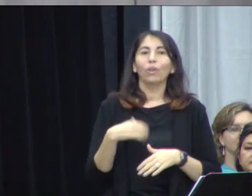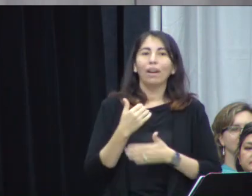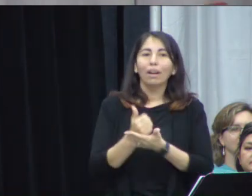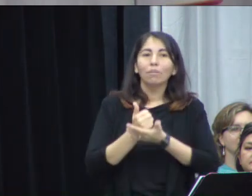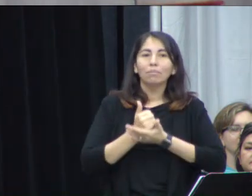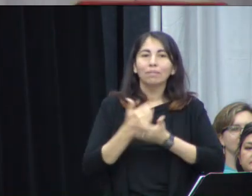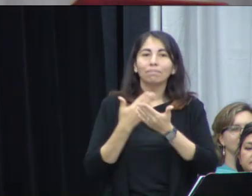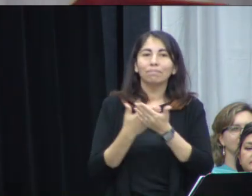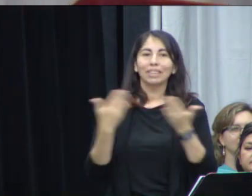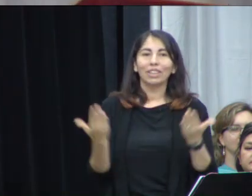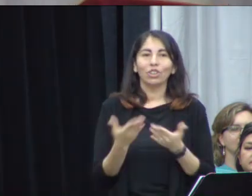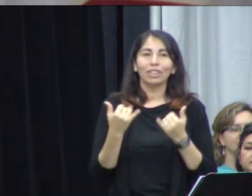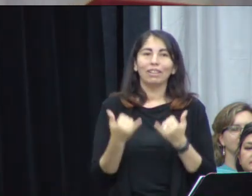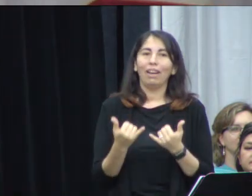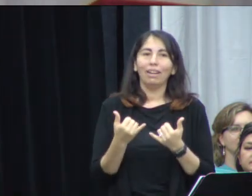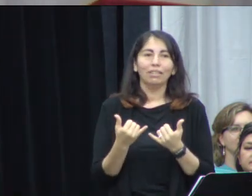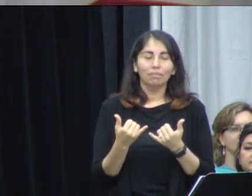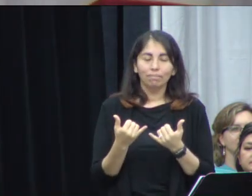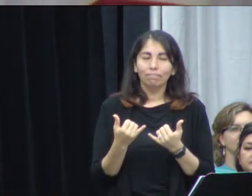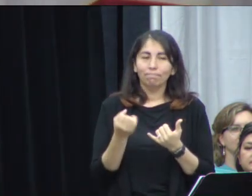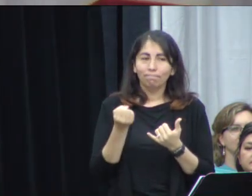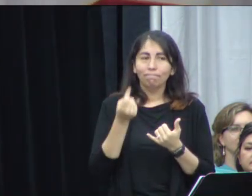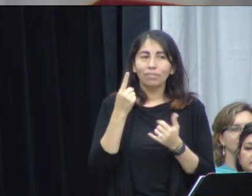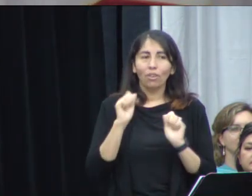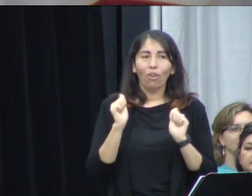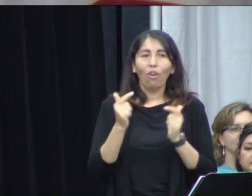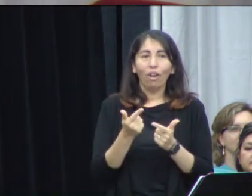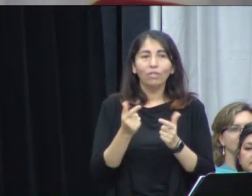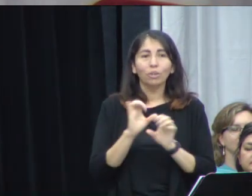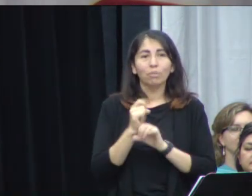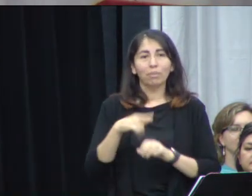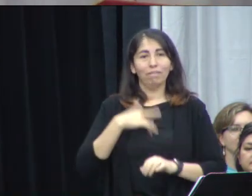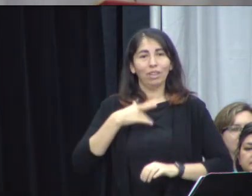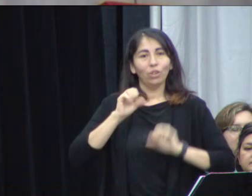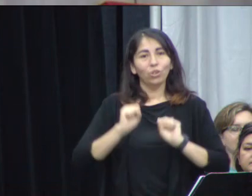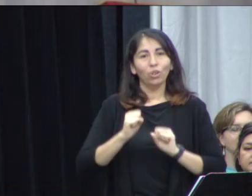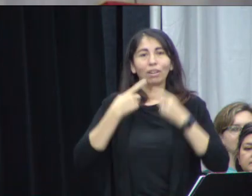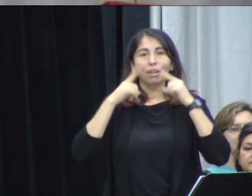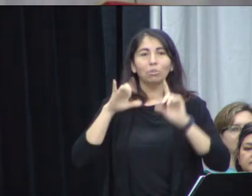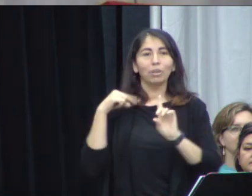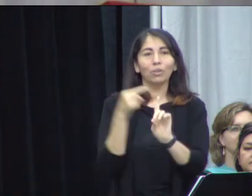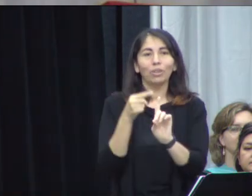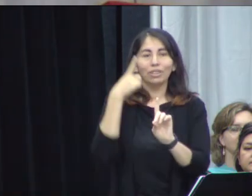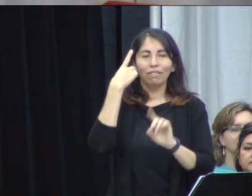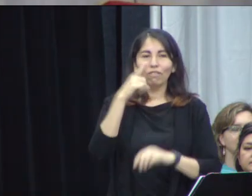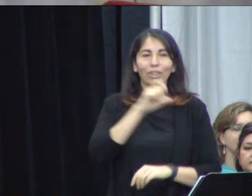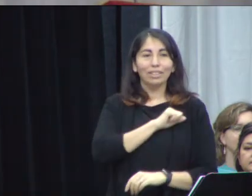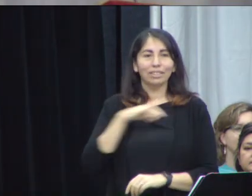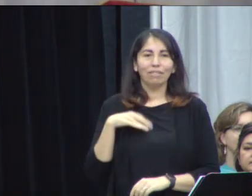Not a single one of you ever made me feel like I could not accomplish my goals. To the staff, you all were so wonderful to me